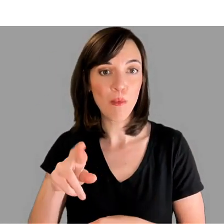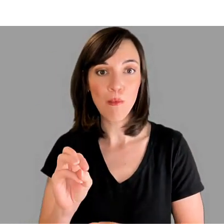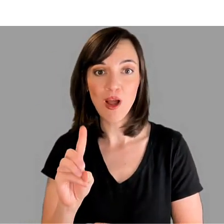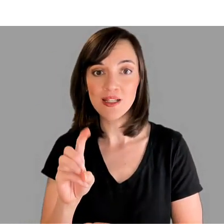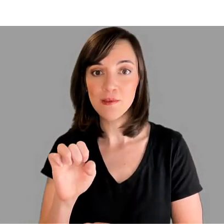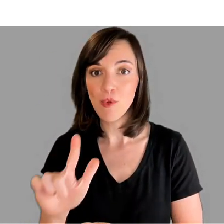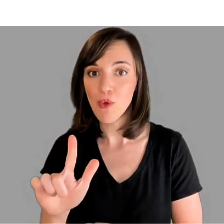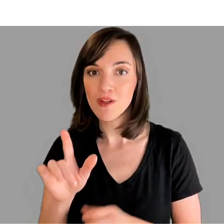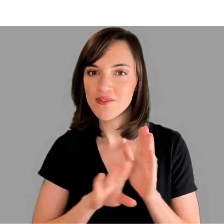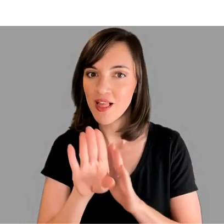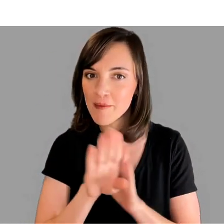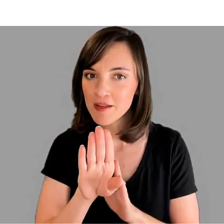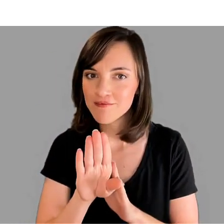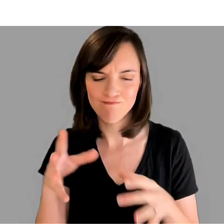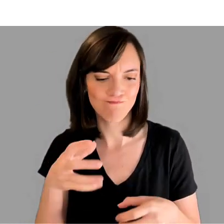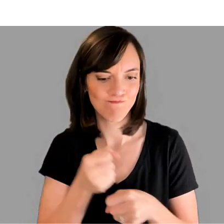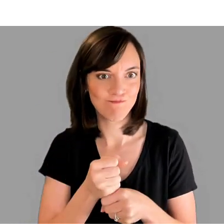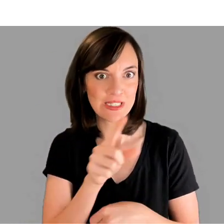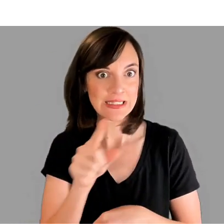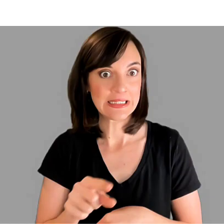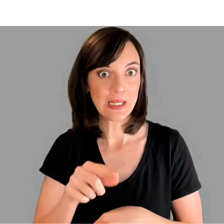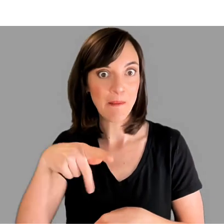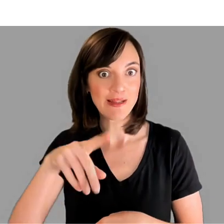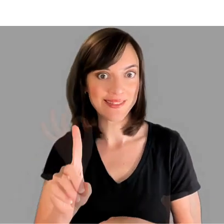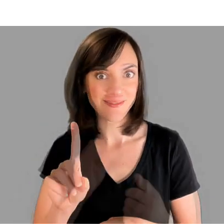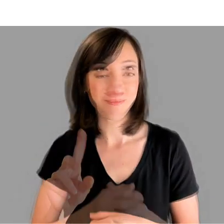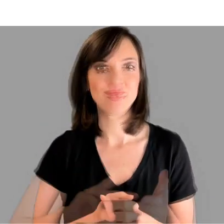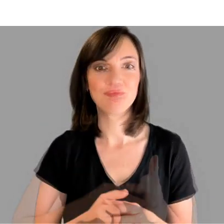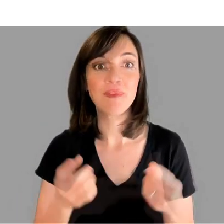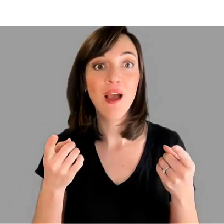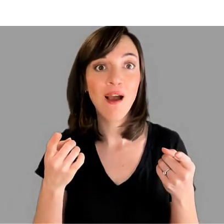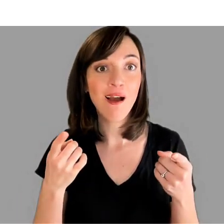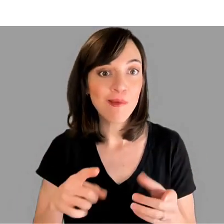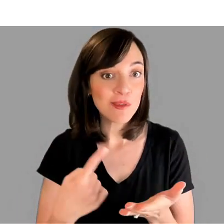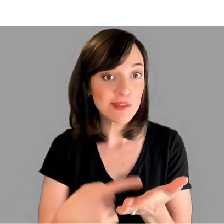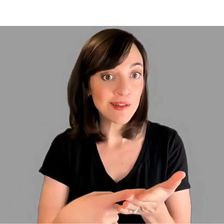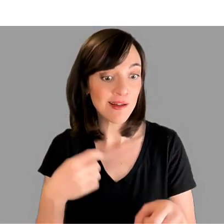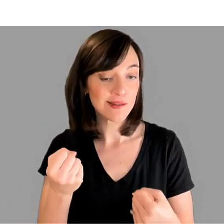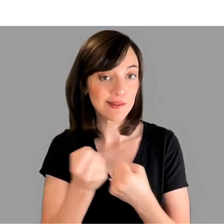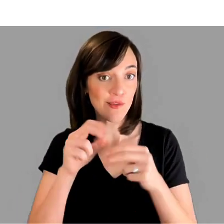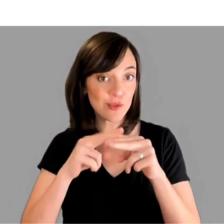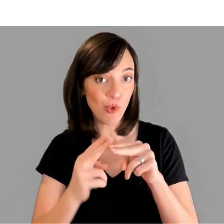discussing scaffolding, Vygotsky’s theory is often brought up. In his theory there